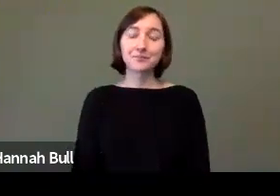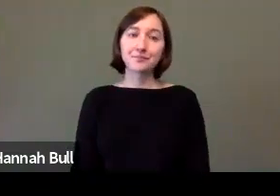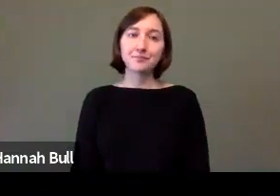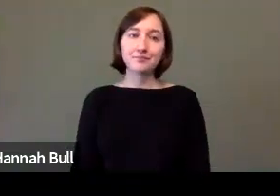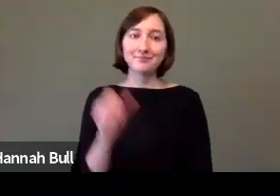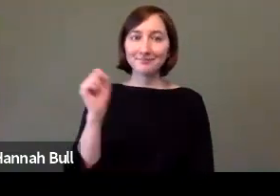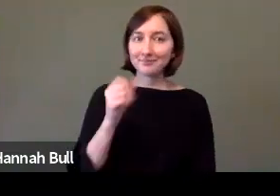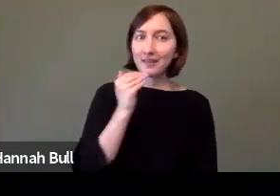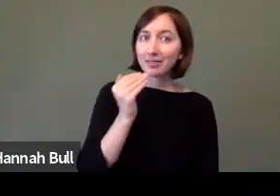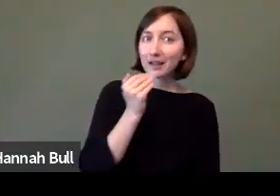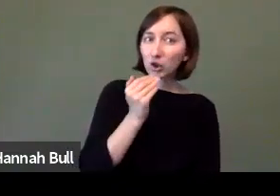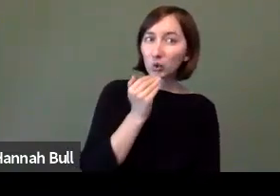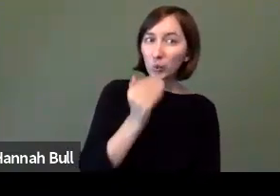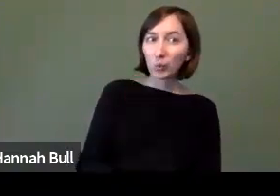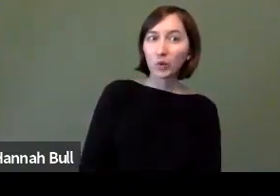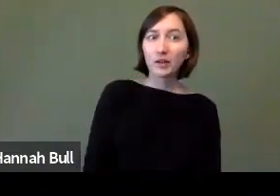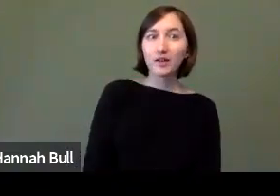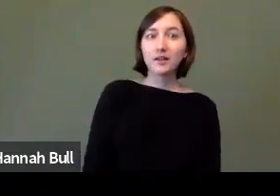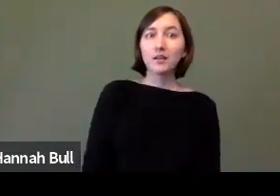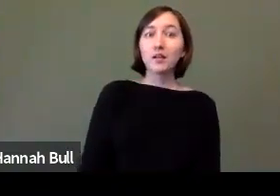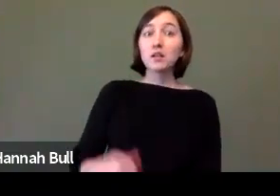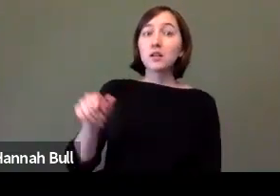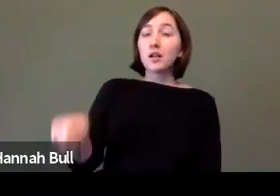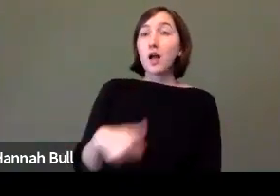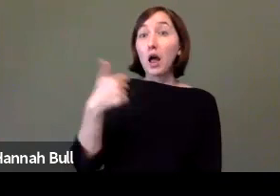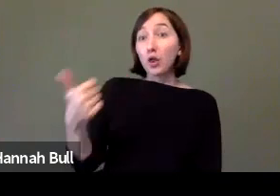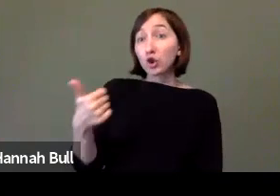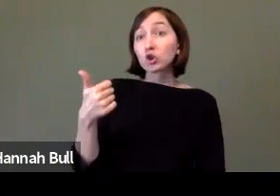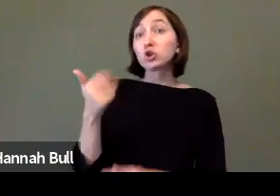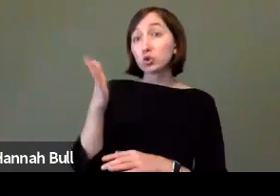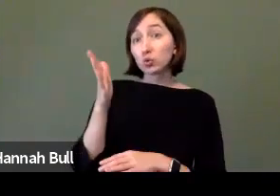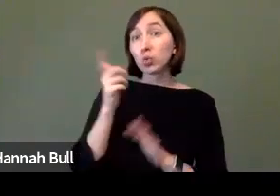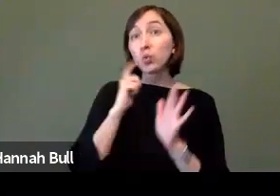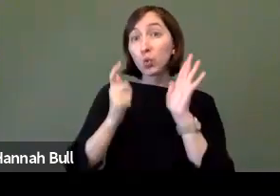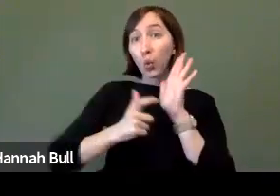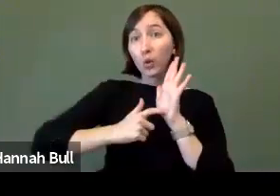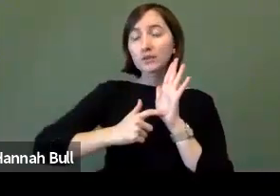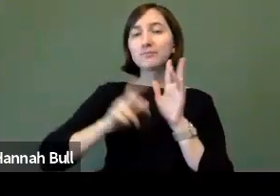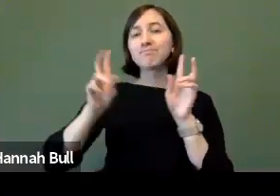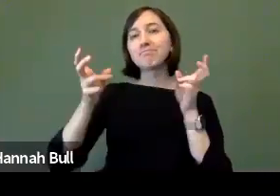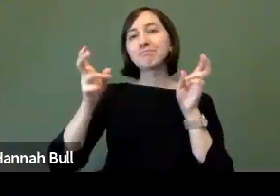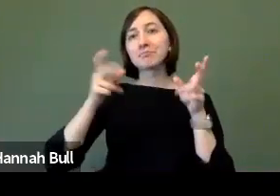Kate Brady: Some of the others you'll see here are People First and People First